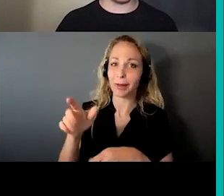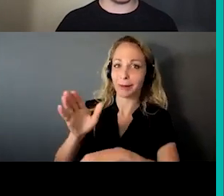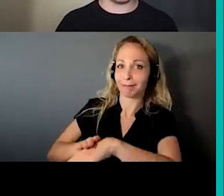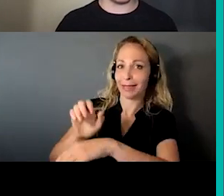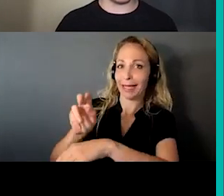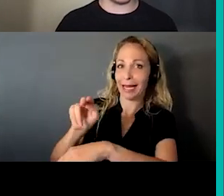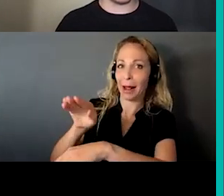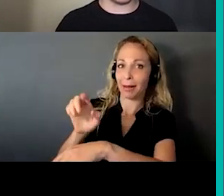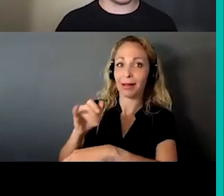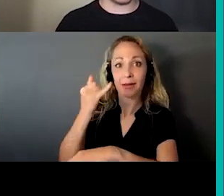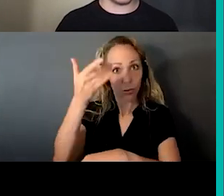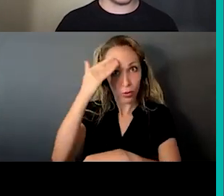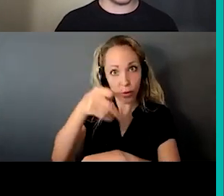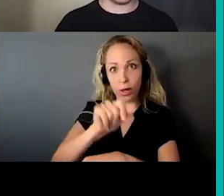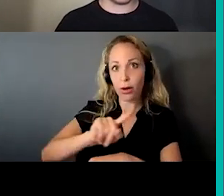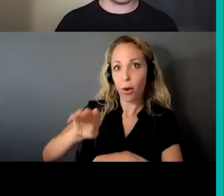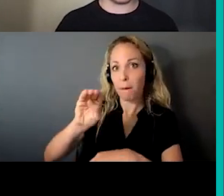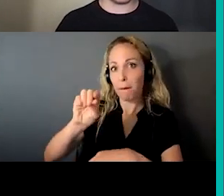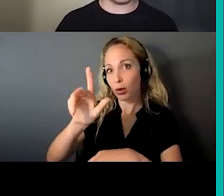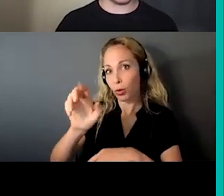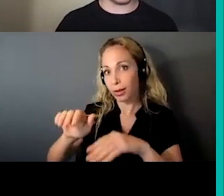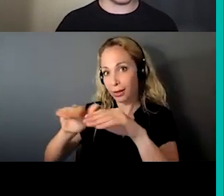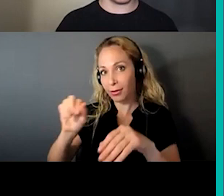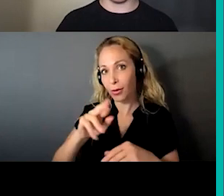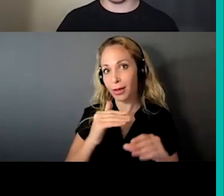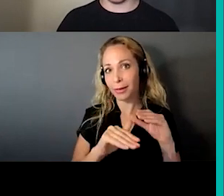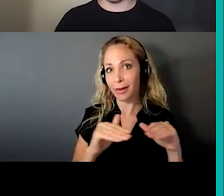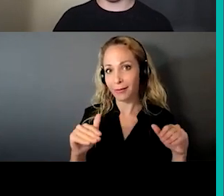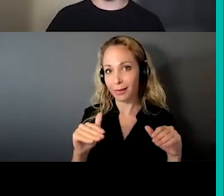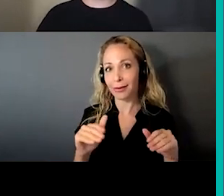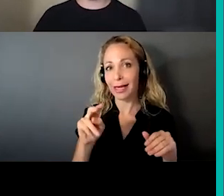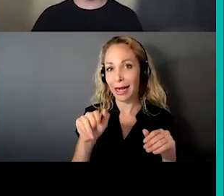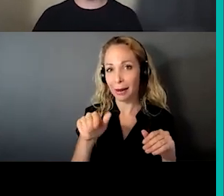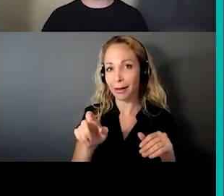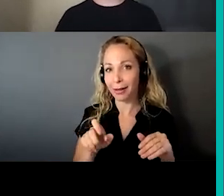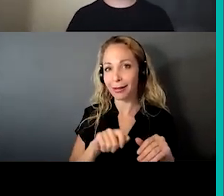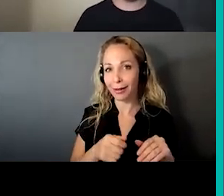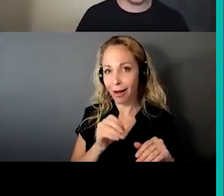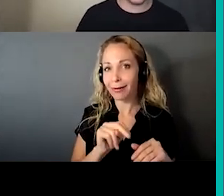AND IF THERE IS A MODULE, THAT HAS THE DATA ENABLED,